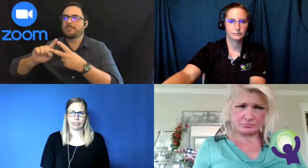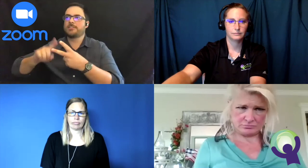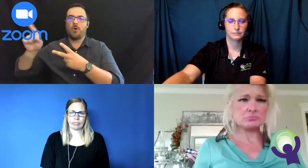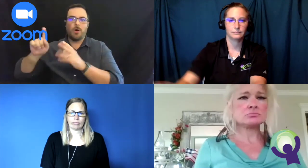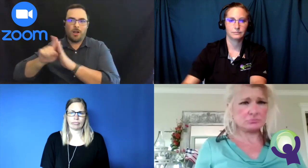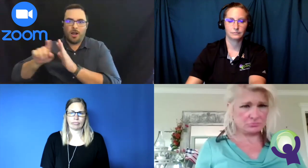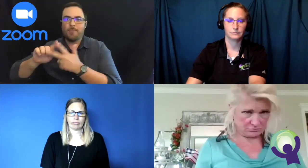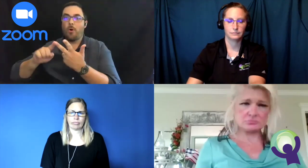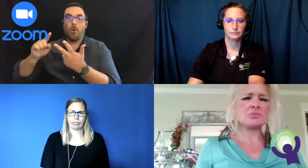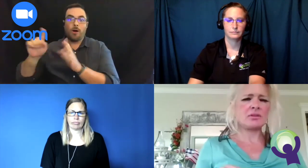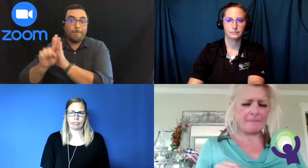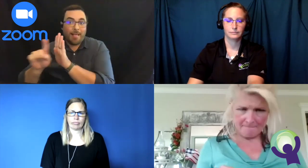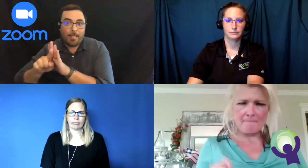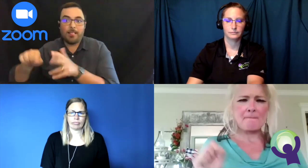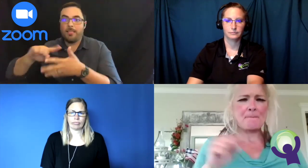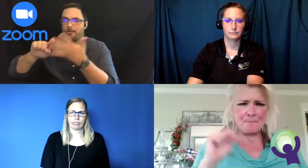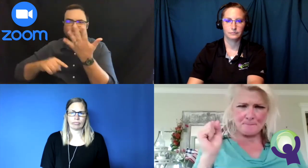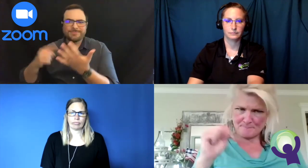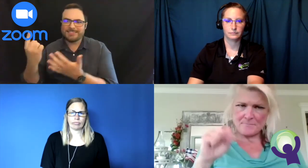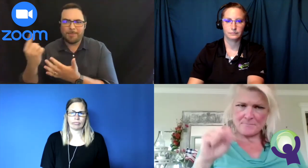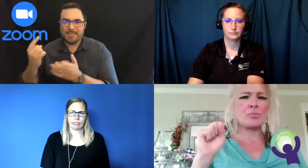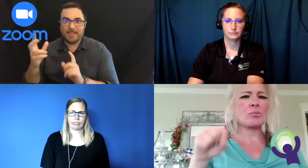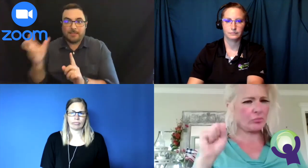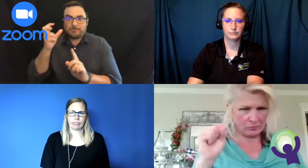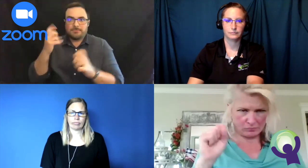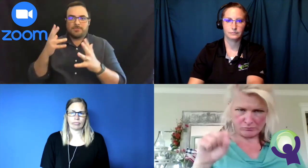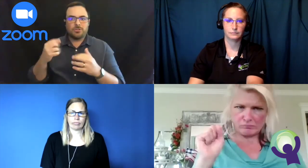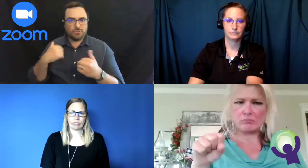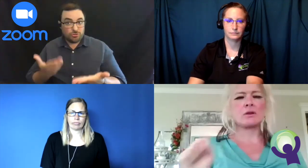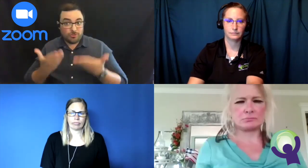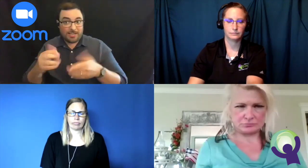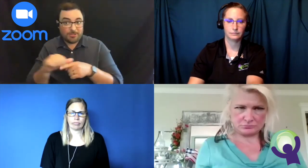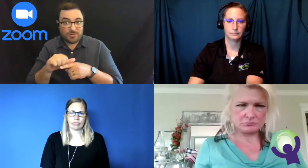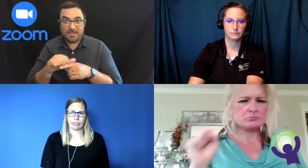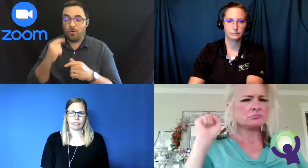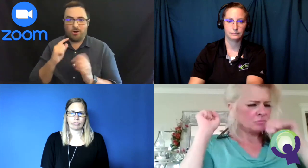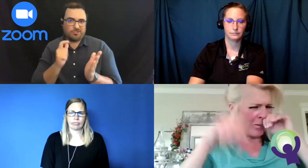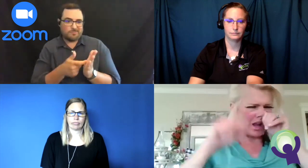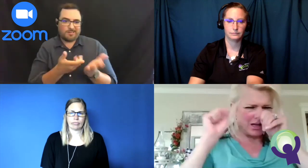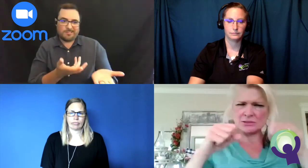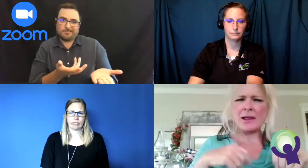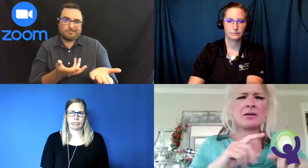do we just recognize that they can't adapt to that sound or to those sounds